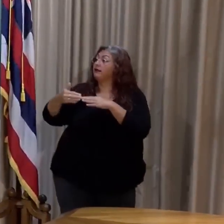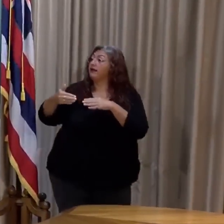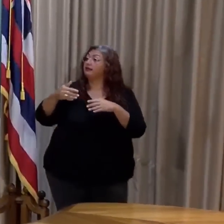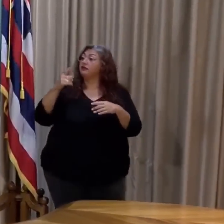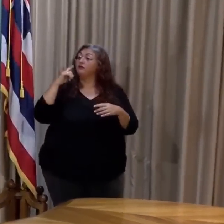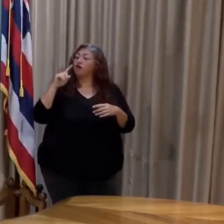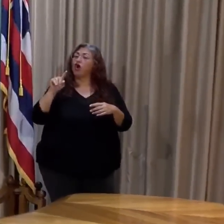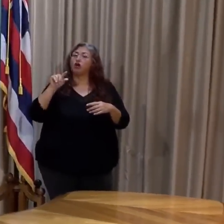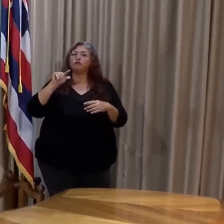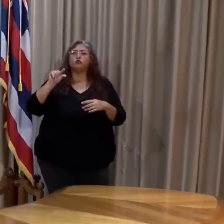THANK YOU VERY MUCH.